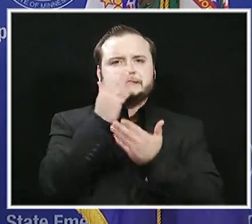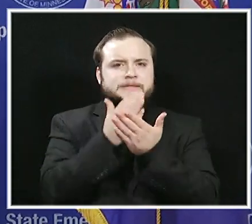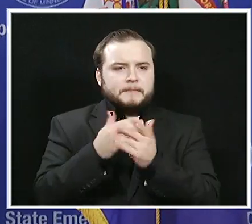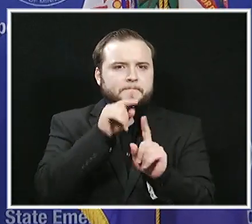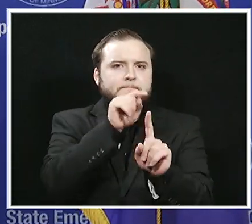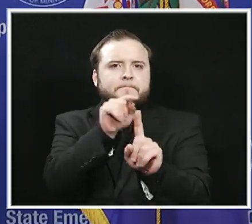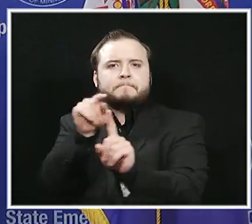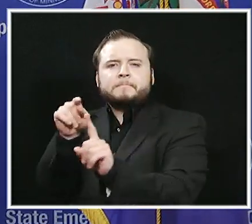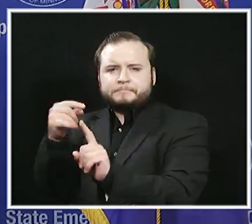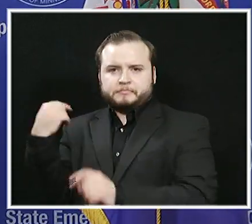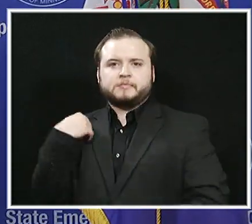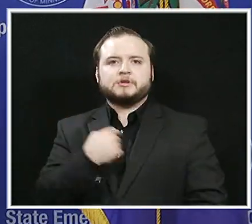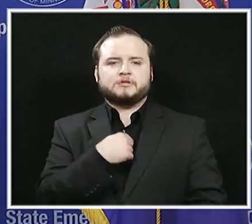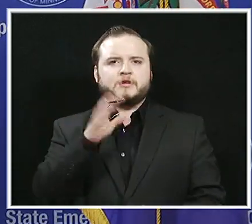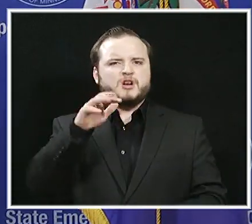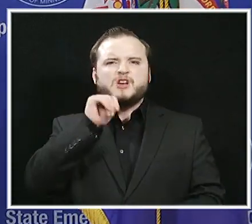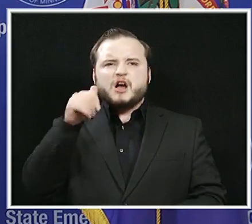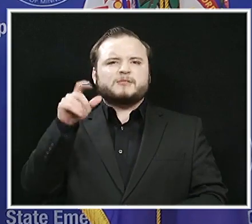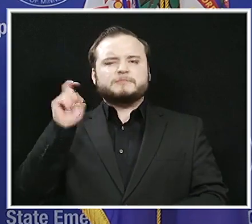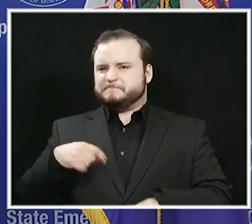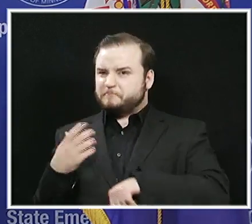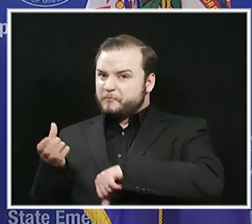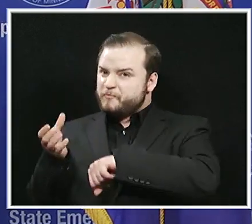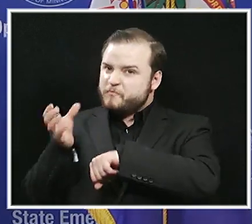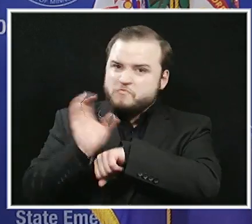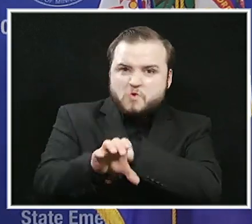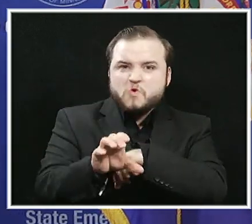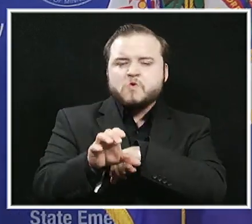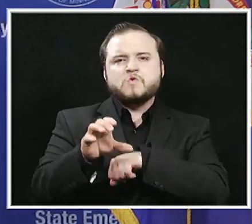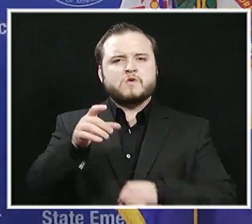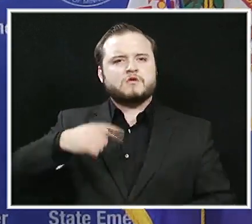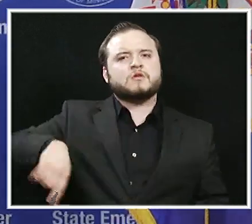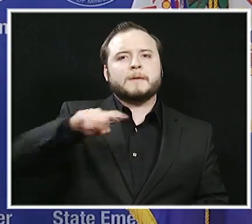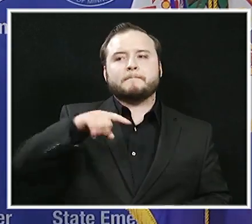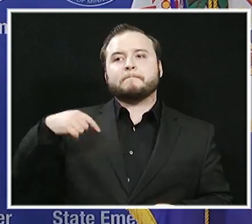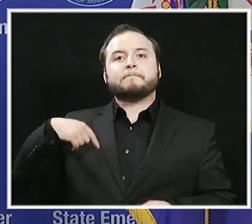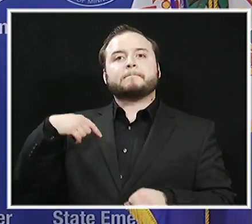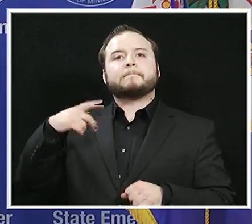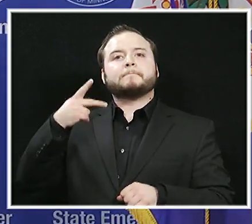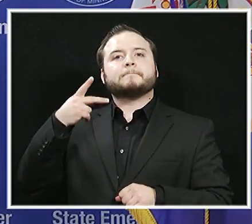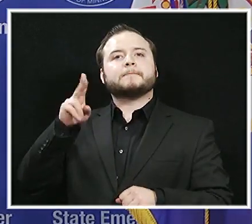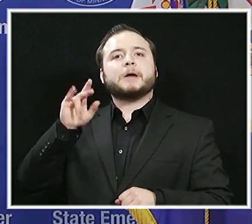and why while we were able to put those measures in, I still believe Minnesotans are finding a way not to force